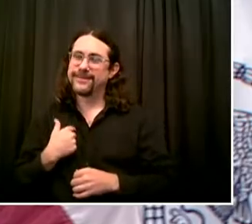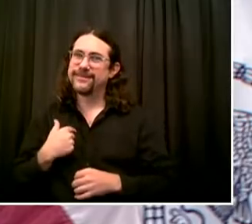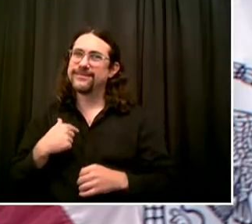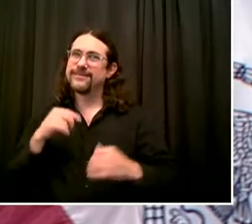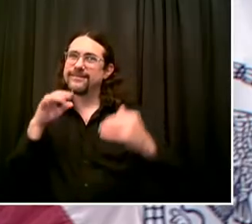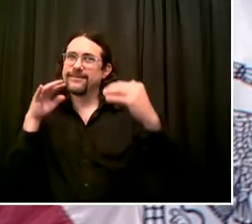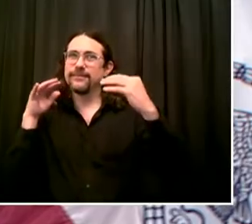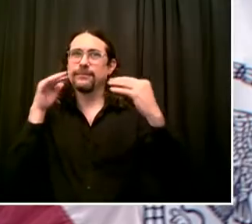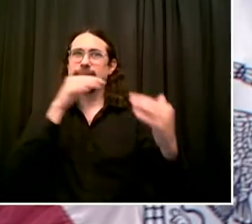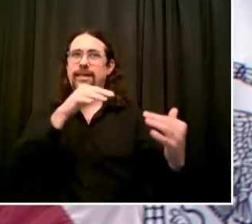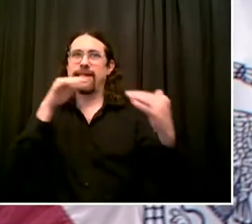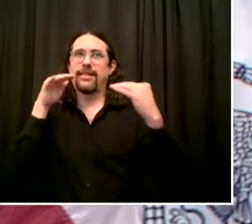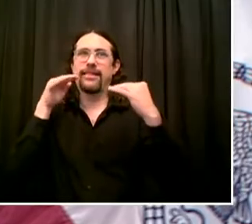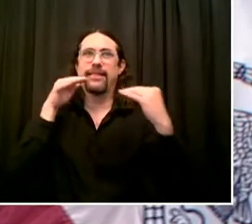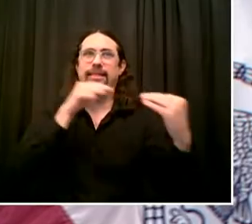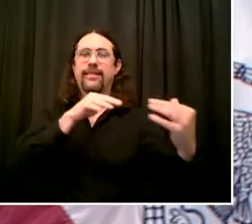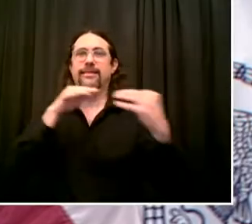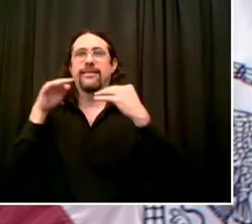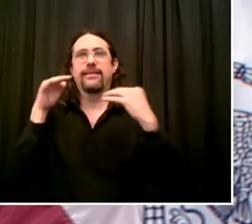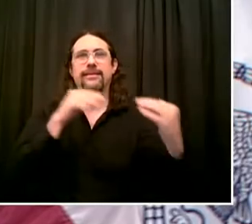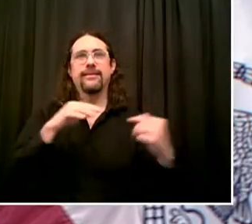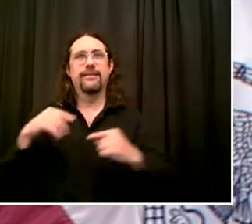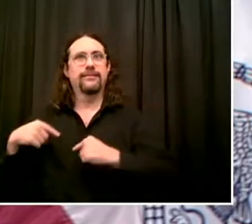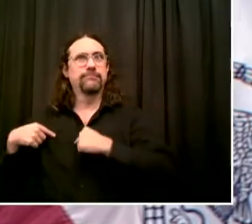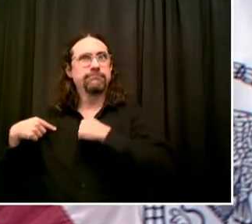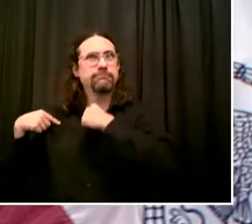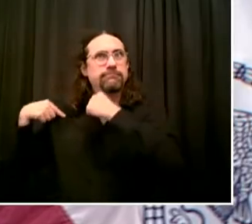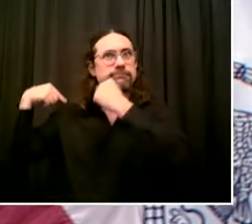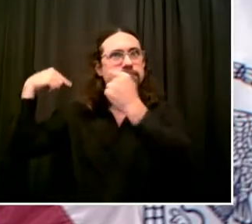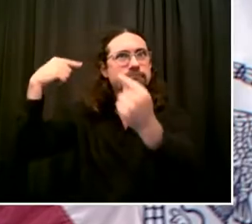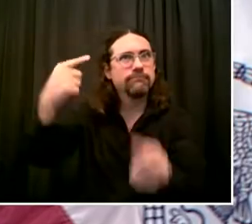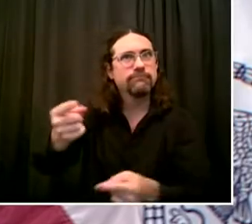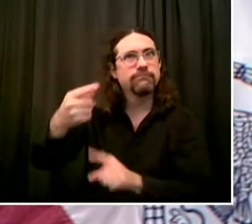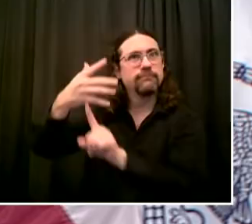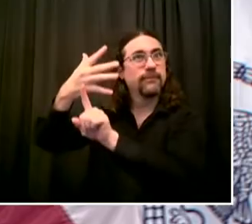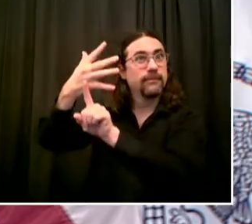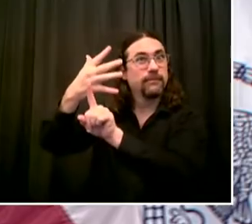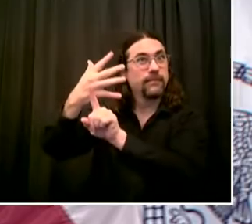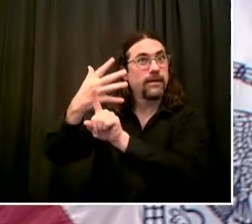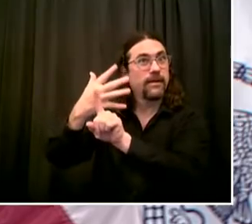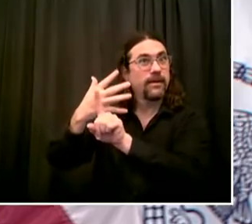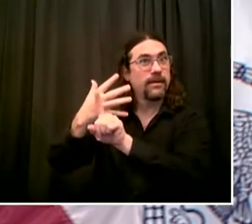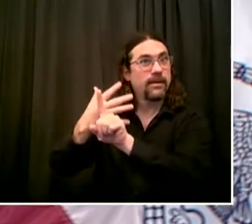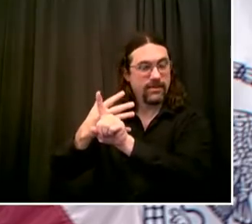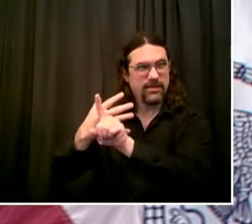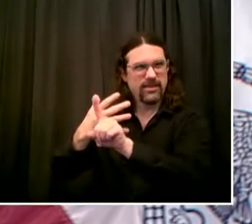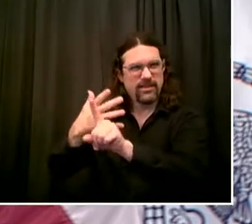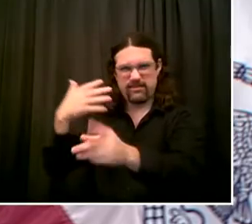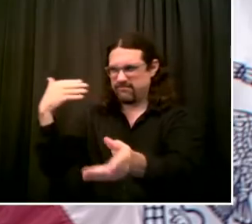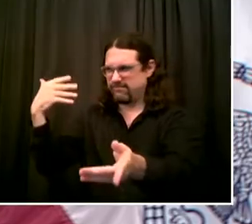THE CORONAVIRUS. IT HAS BEEN A LONG BATTLE AND WILL CONTINUE TO BE BUT AS WE ENTER THE MONTH OF JULY, IT